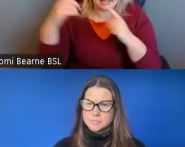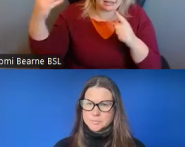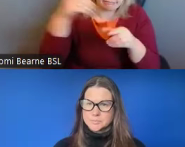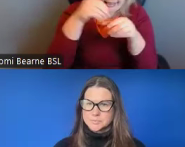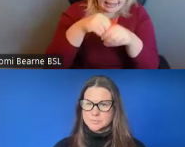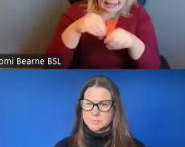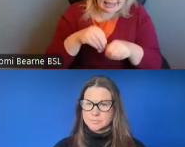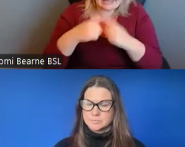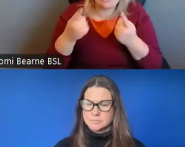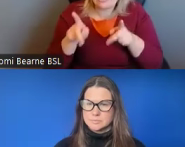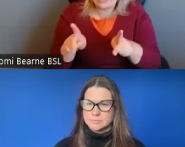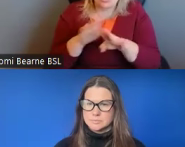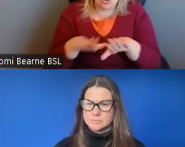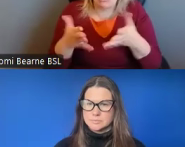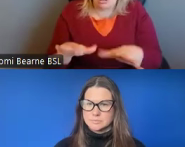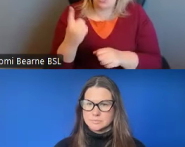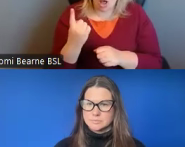It's not just into one system, it's going to multiple different ones.